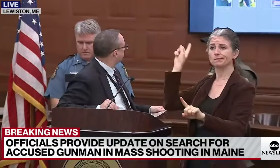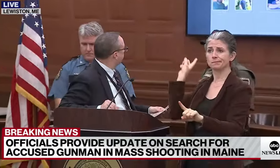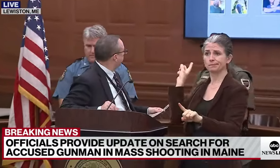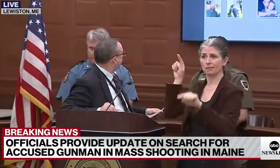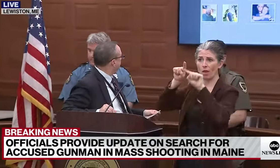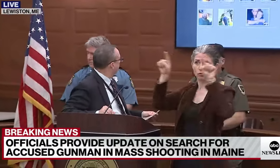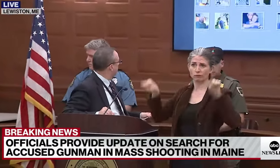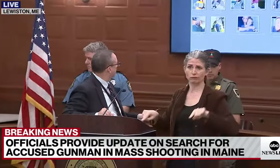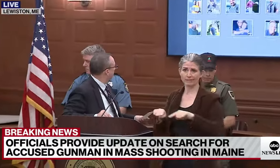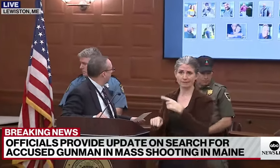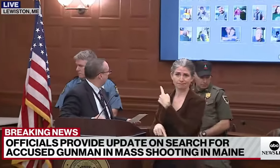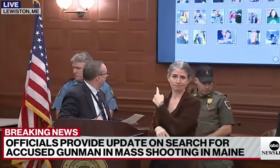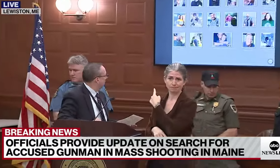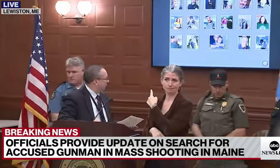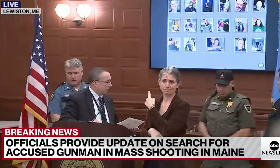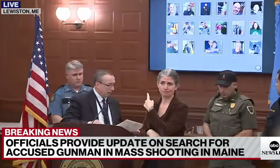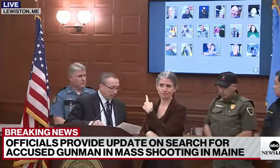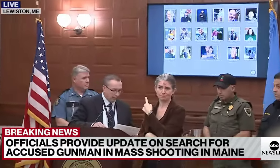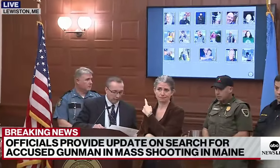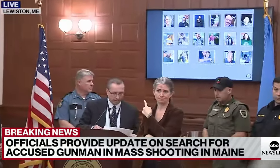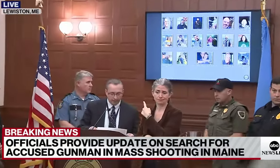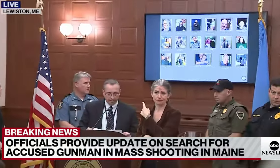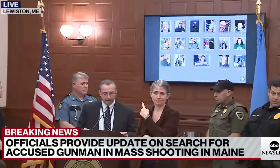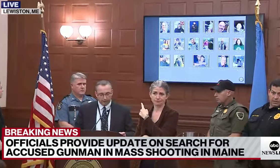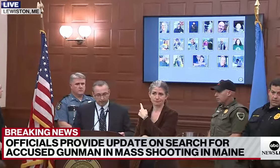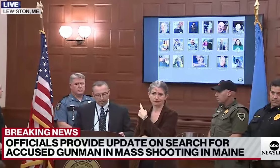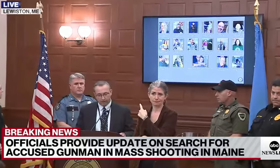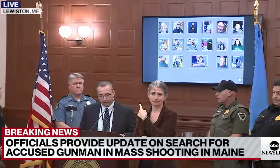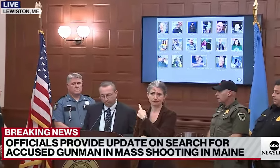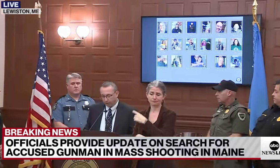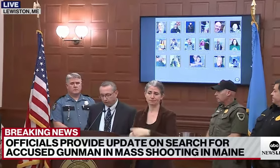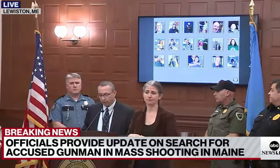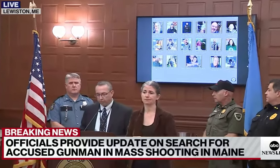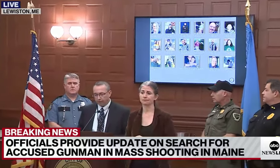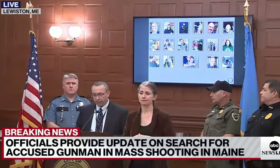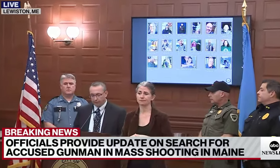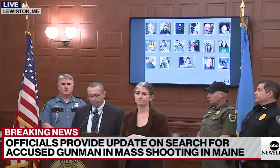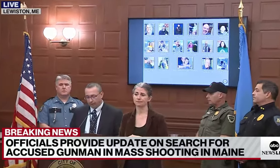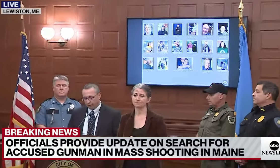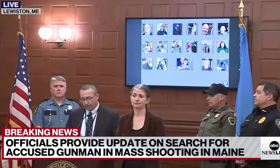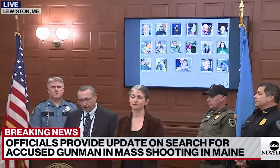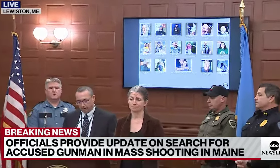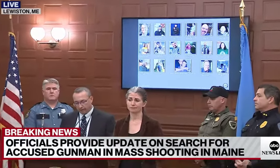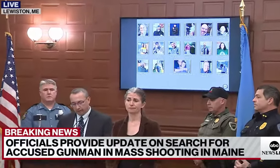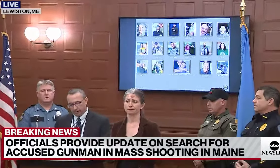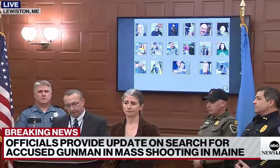AND LOAD THAT BEHIND US HERE